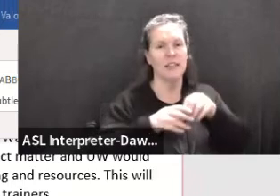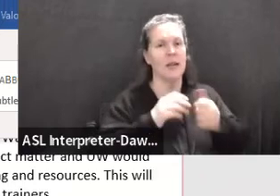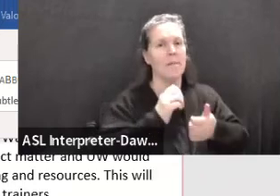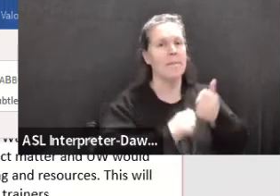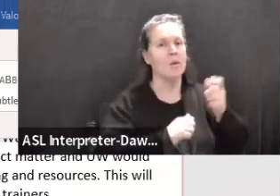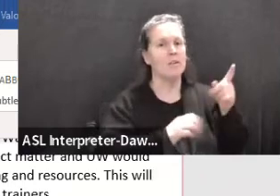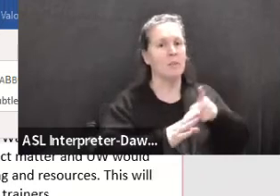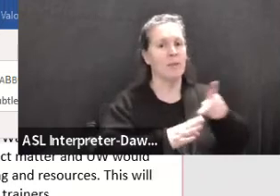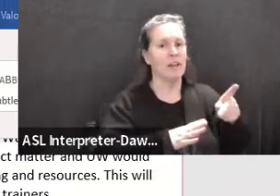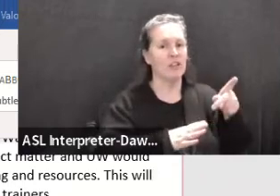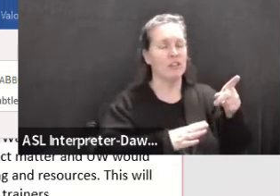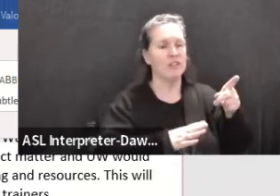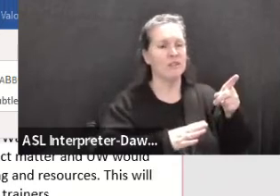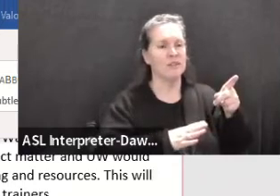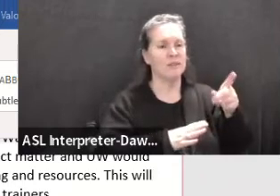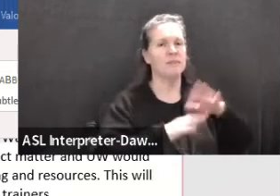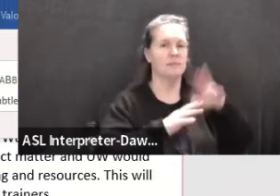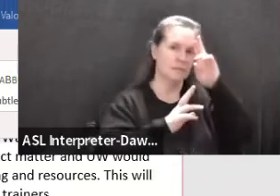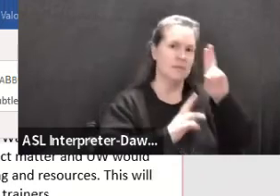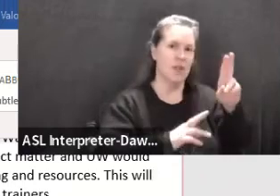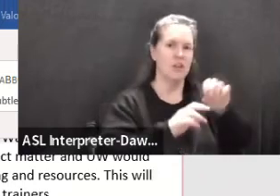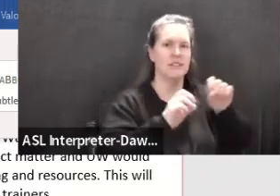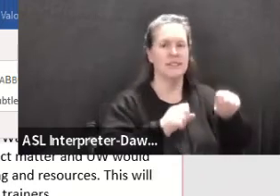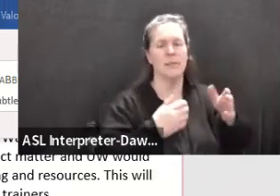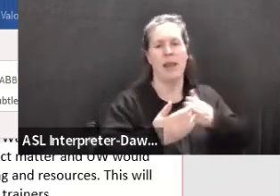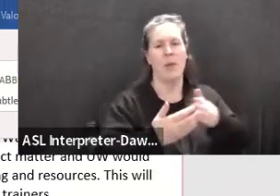in most of the professions are on the honor system anyway, and audit based.